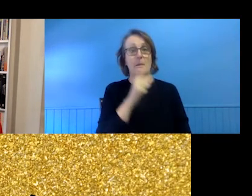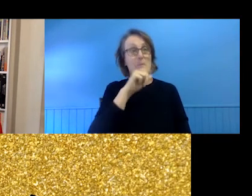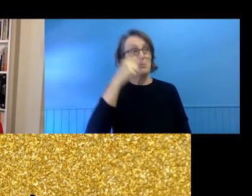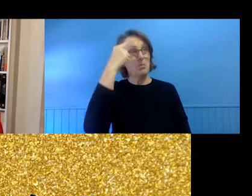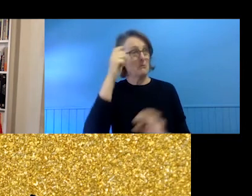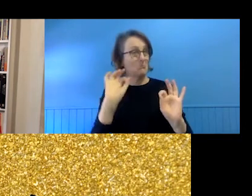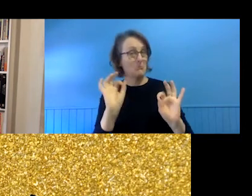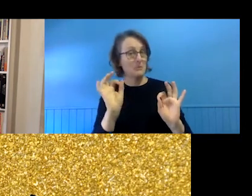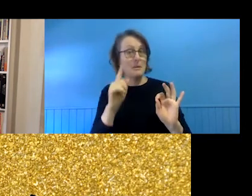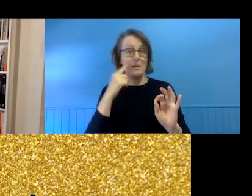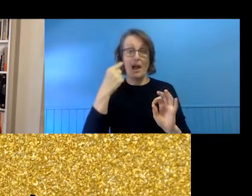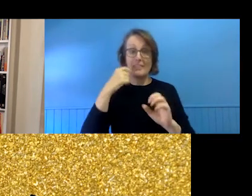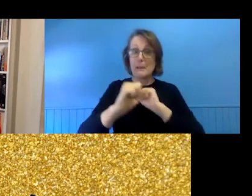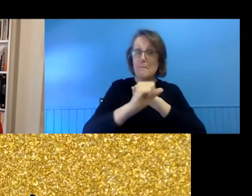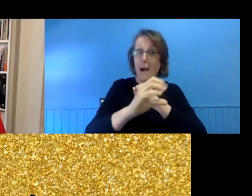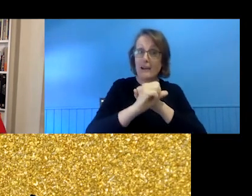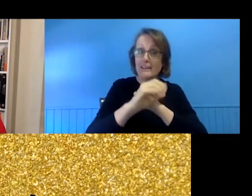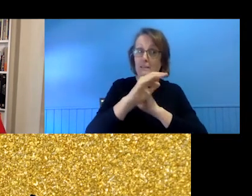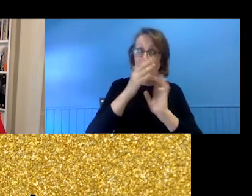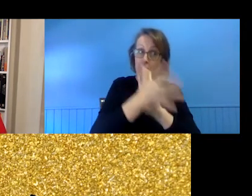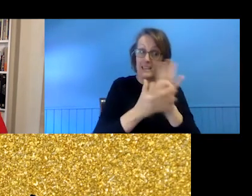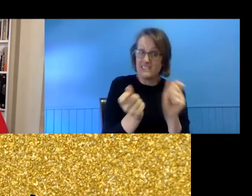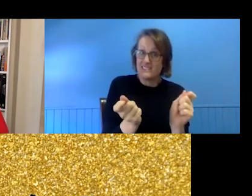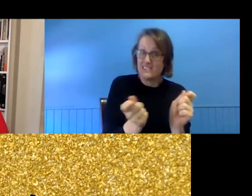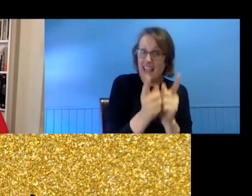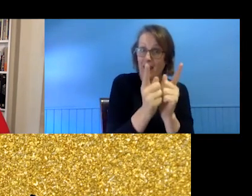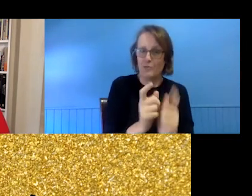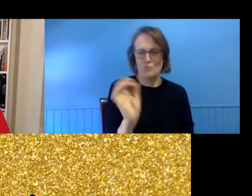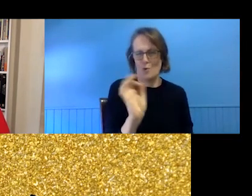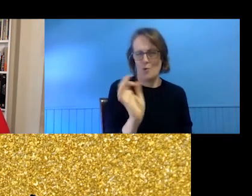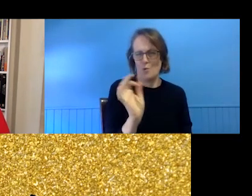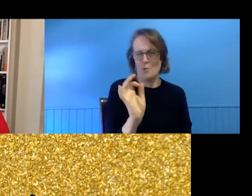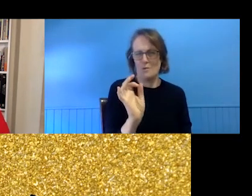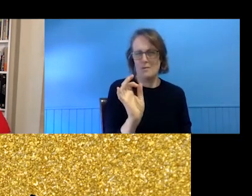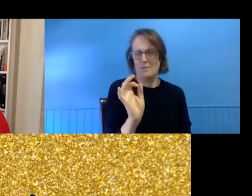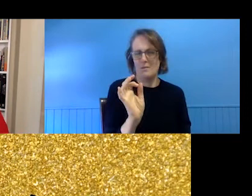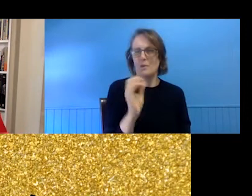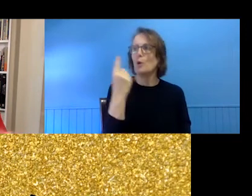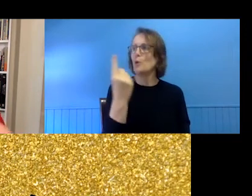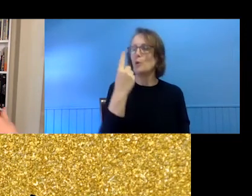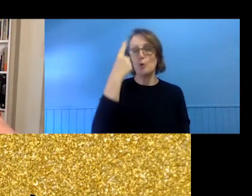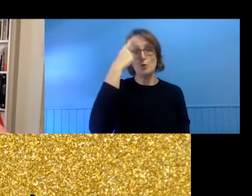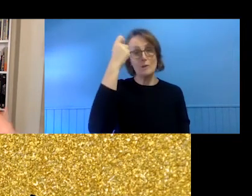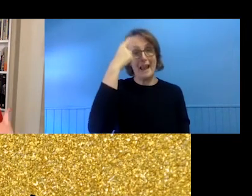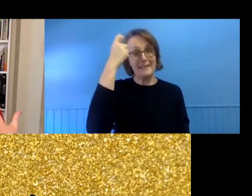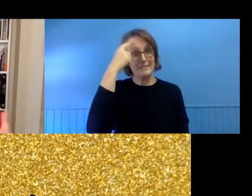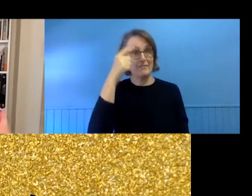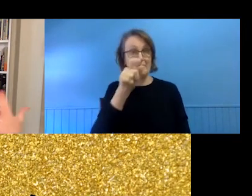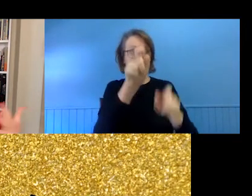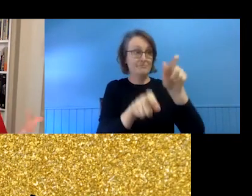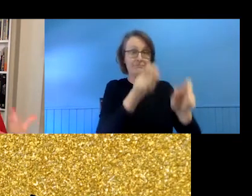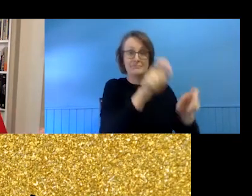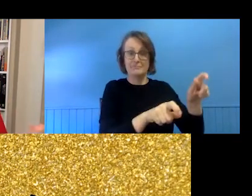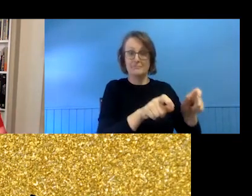believe marketing is about selling. People can have a negative idea